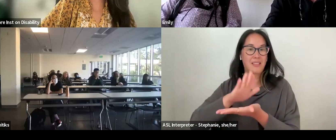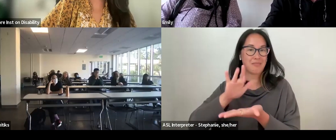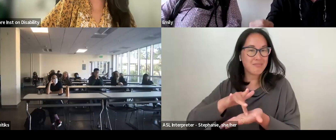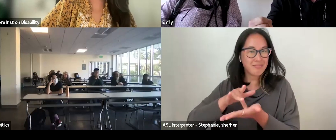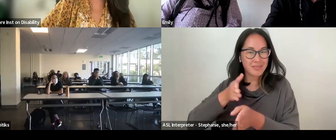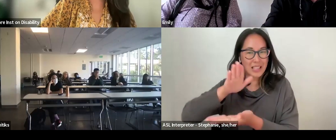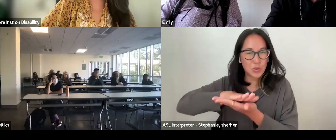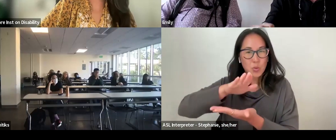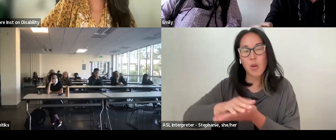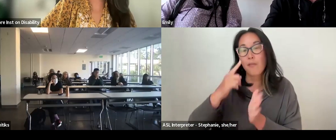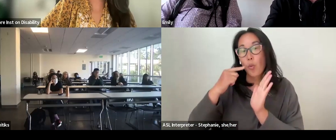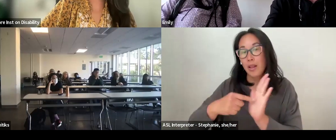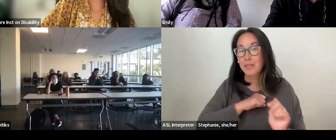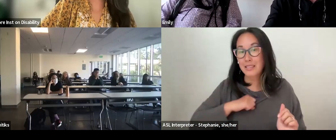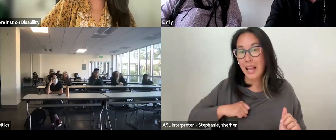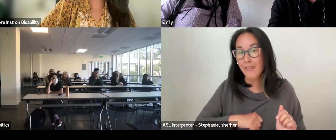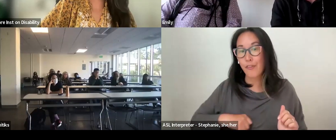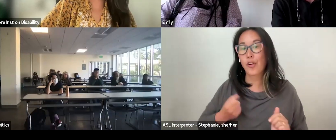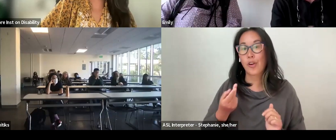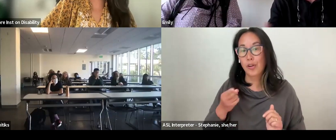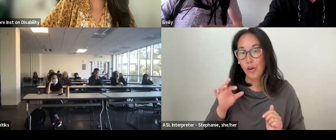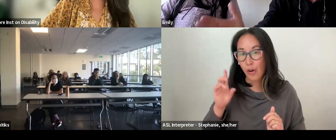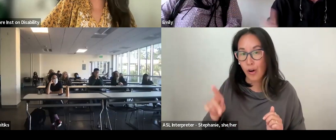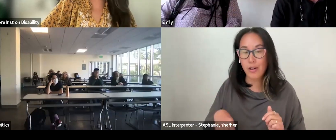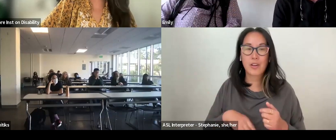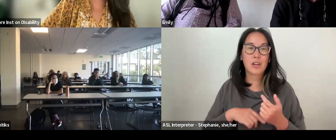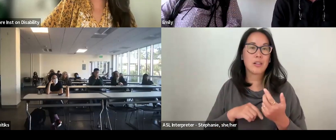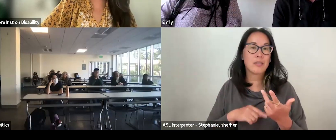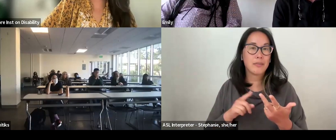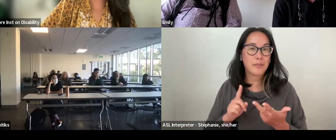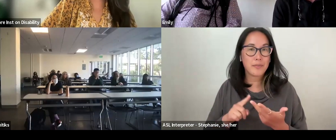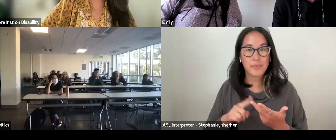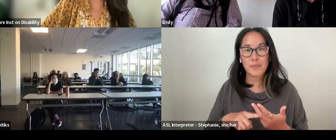Stanford, Harvard, Hopkins. You can, sort of, go through the whole list.